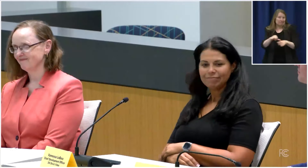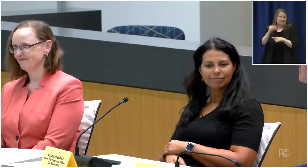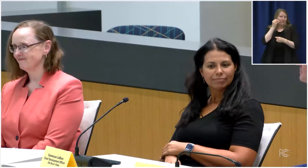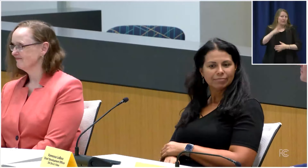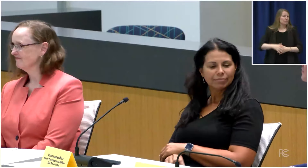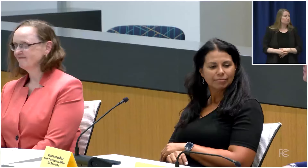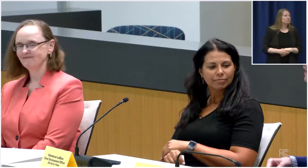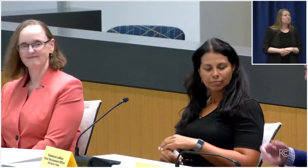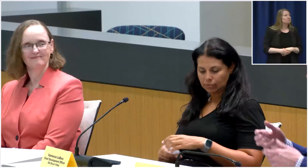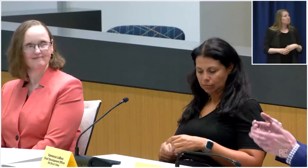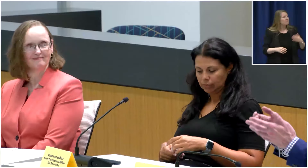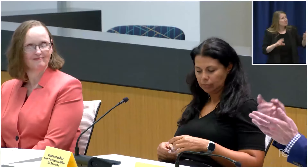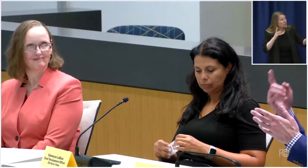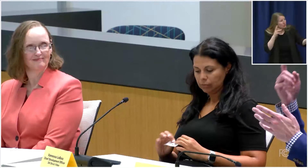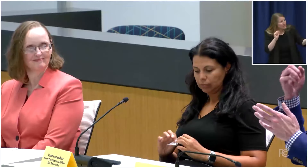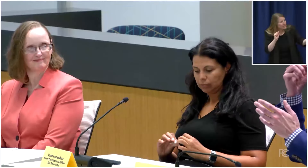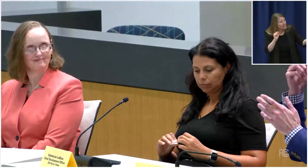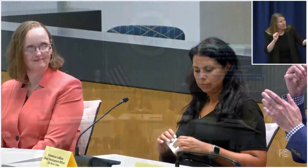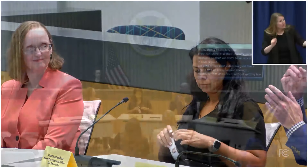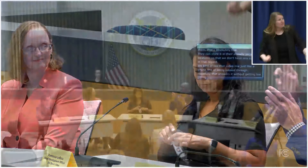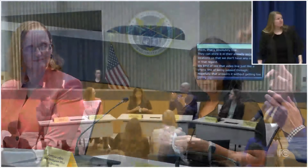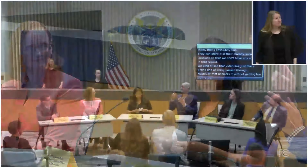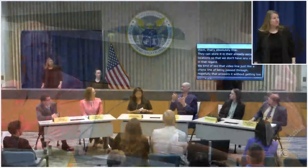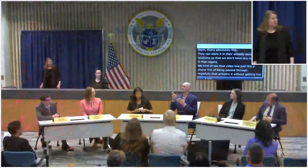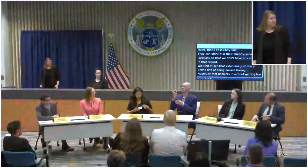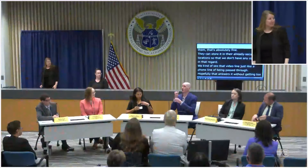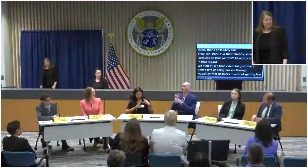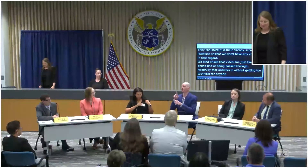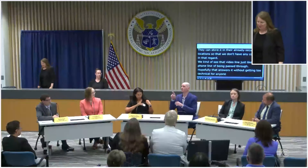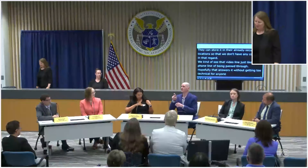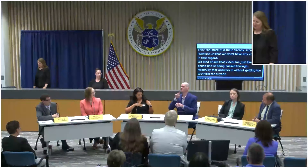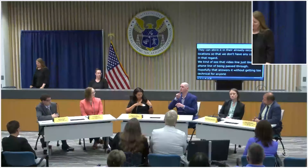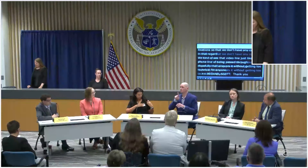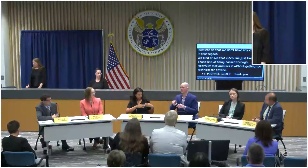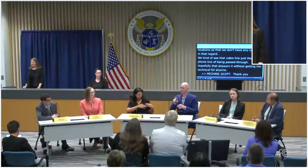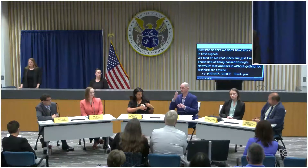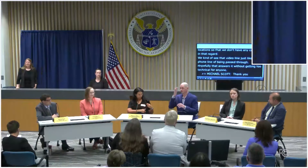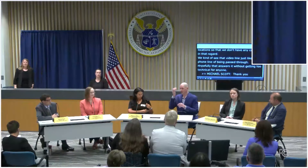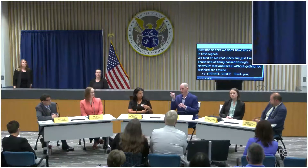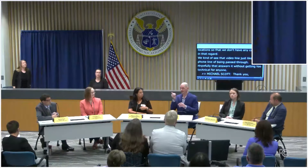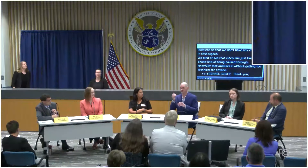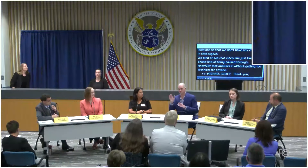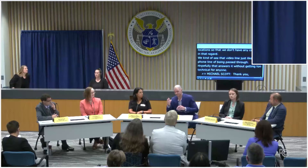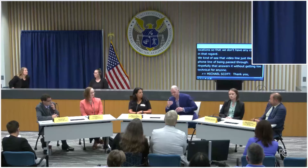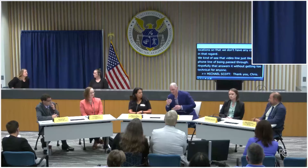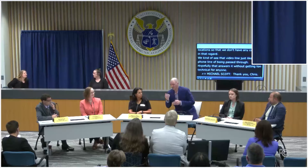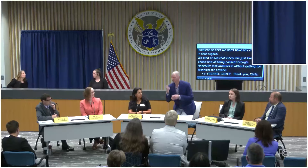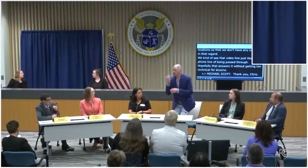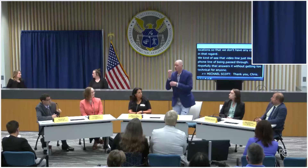HOPEFULLY THAT ANSWERS IT WITHOUT GETTING TOO TECHNICAL FOR ANYONE. THANK YOU, CHRIS.